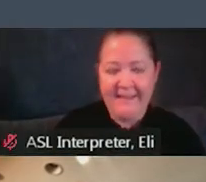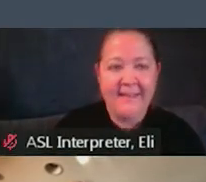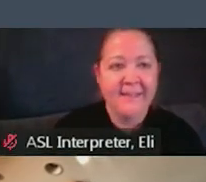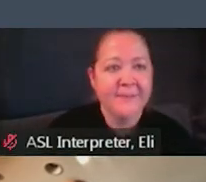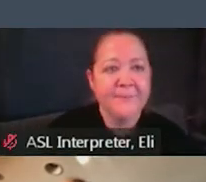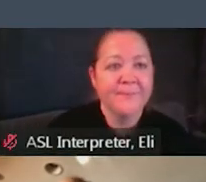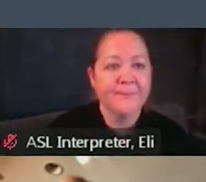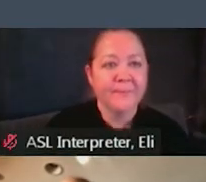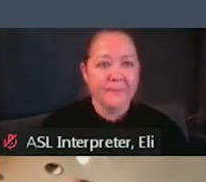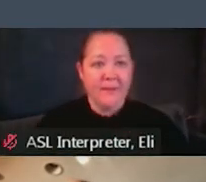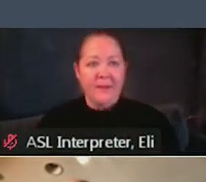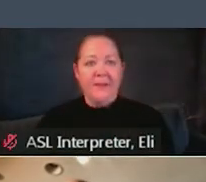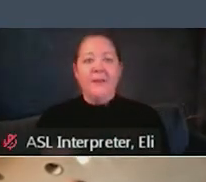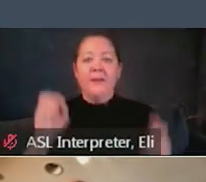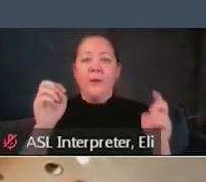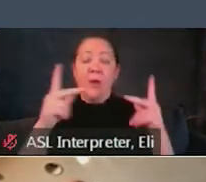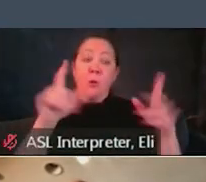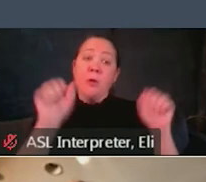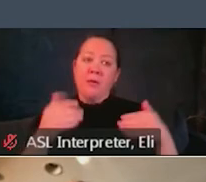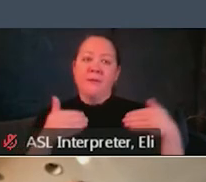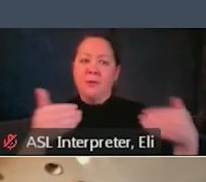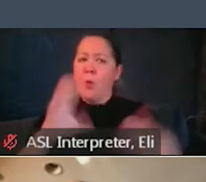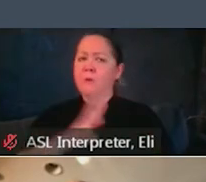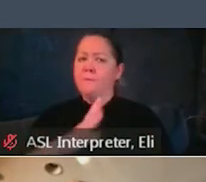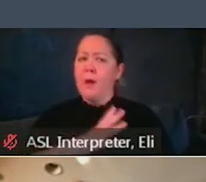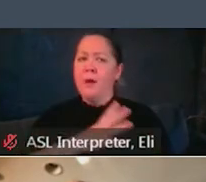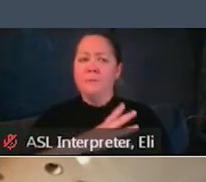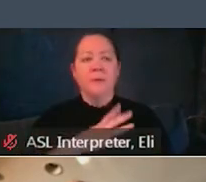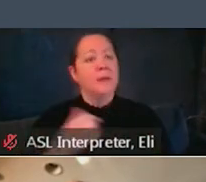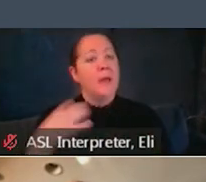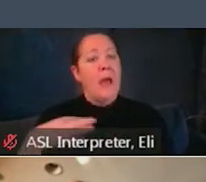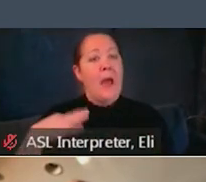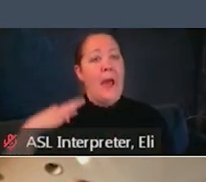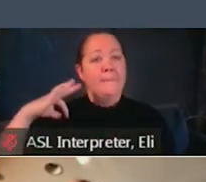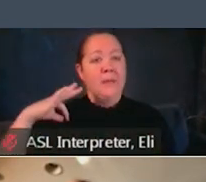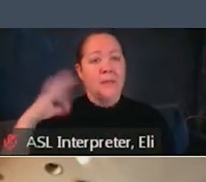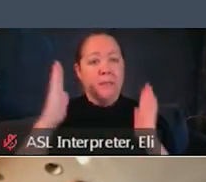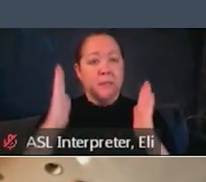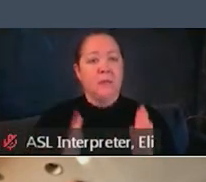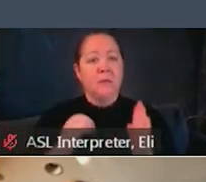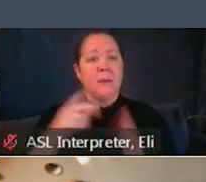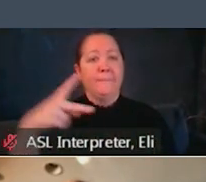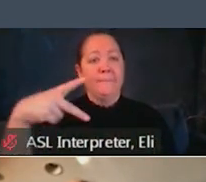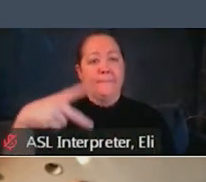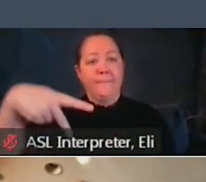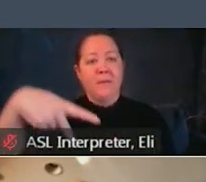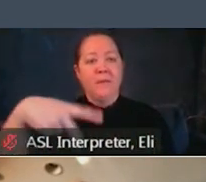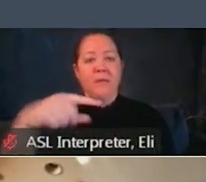Ray, you may continue. Oh, that's fine. The applicant as mentioned is the Prince George's County office of central services.